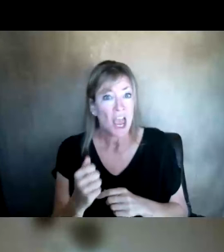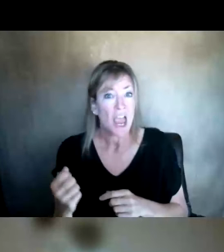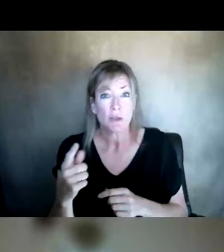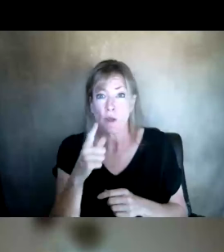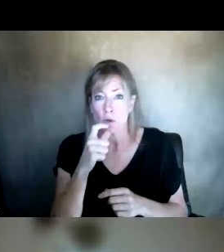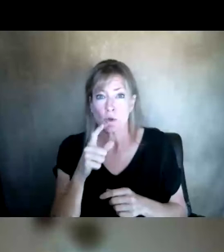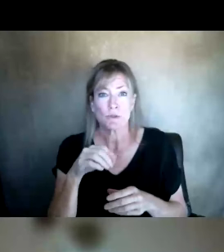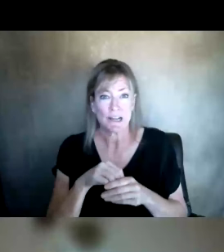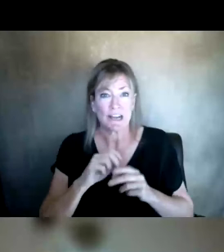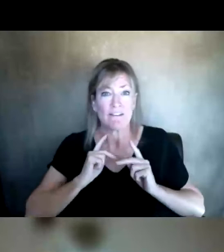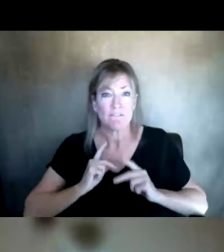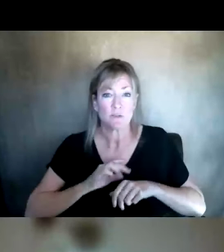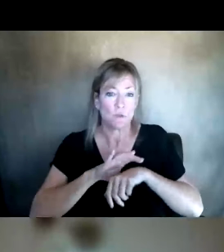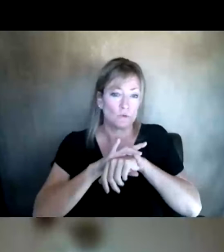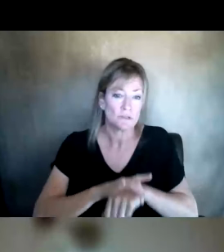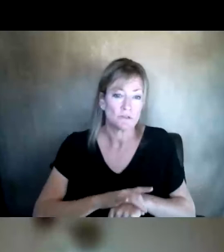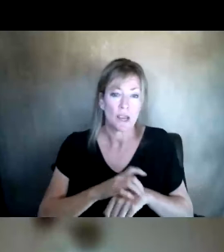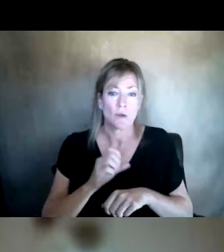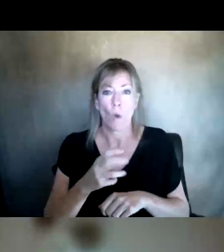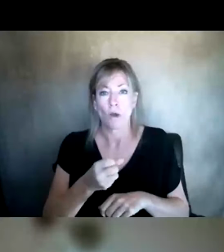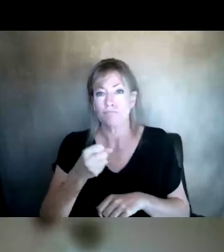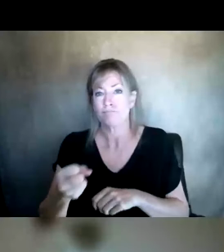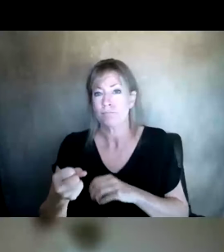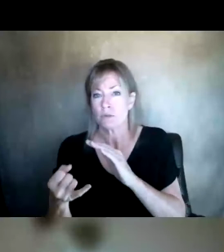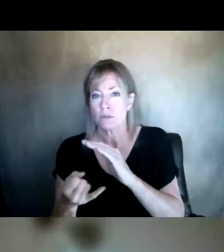PHYSICAL RESTRAINT OR SECLUDED WHILE THEY ARE IN PAIN IS